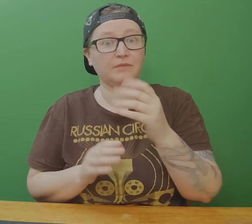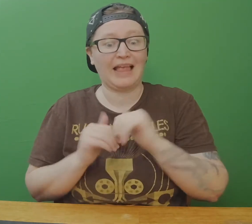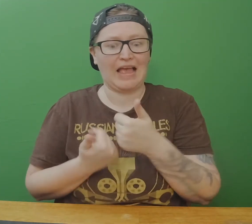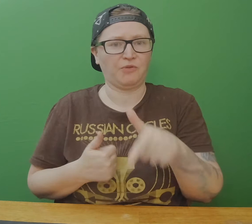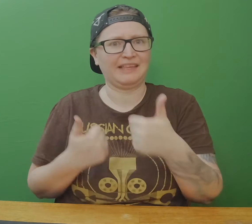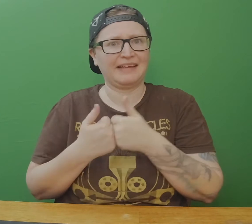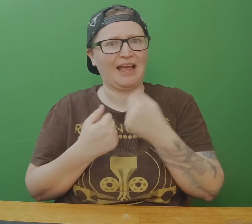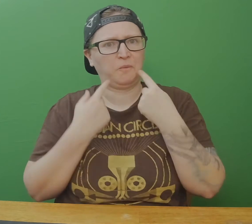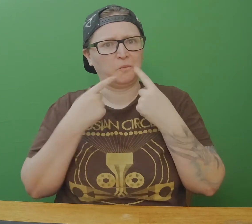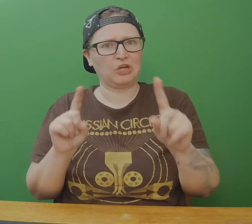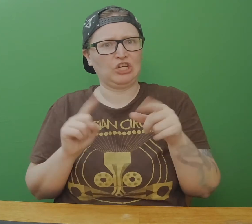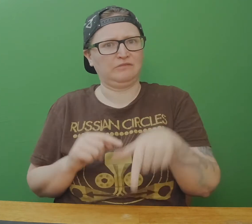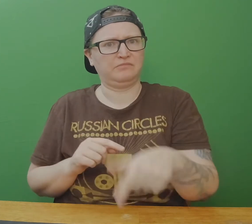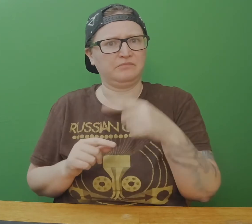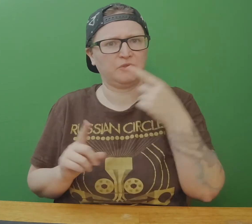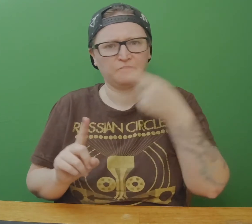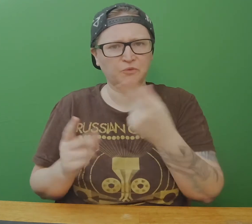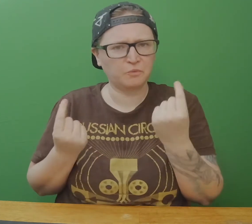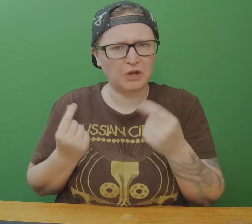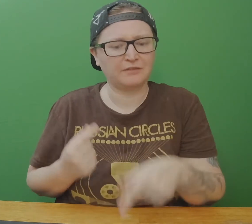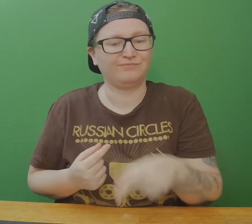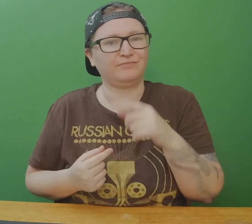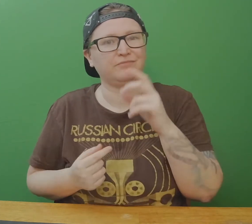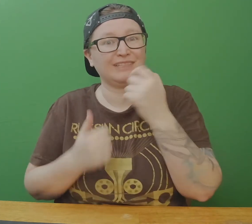really the core or the main way that you would win this game